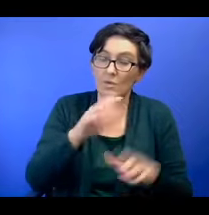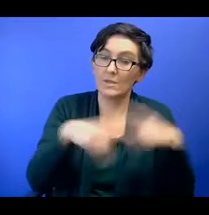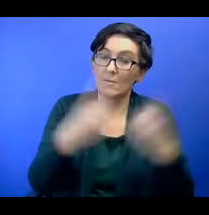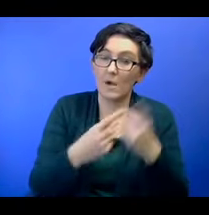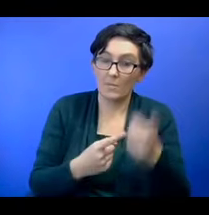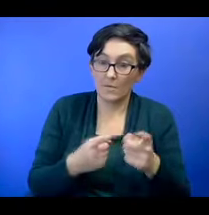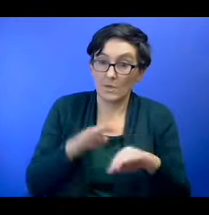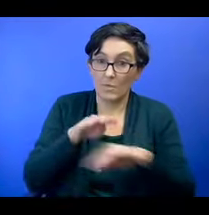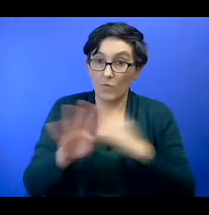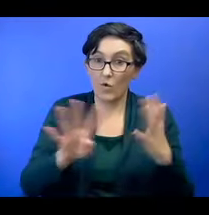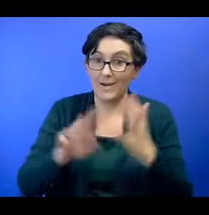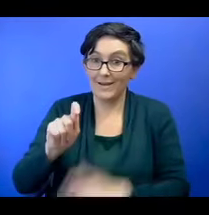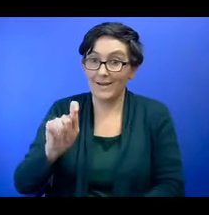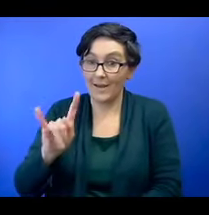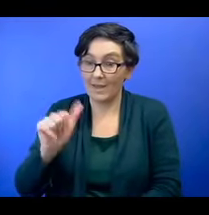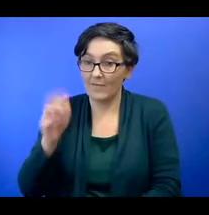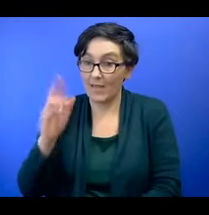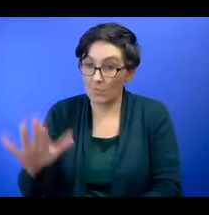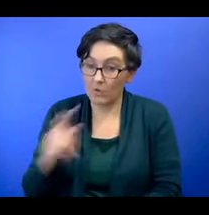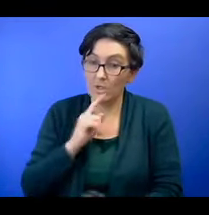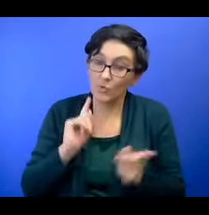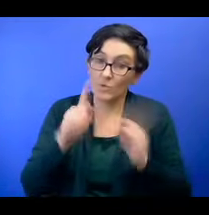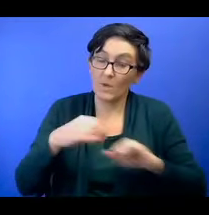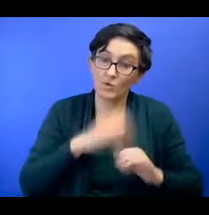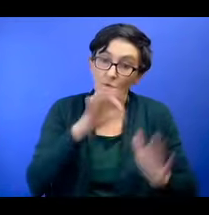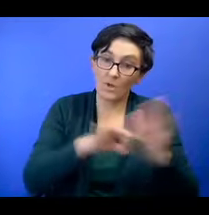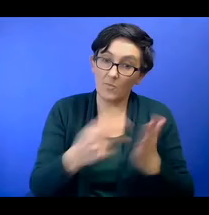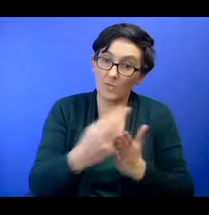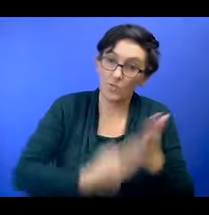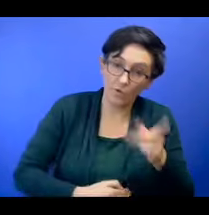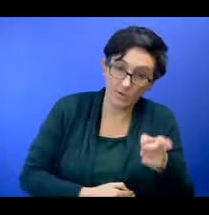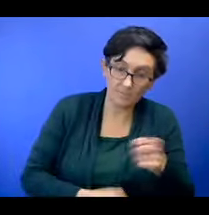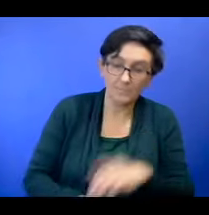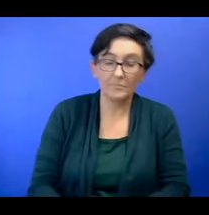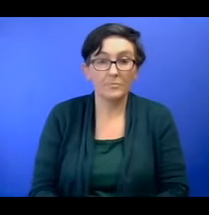before the 9th April, in response to the State's initial reports.